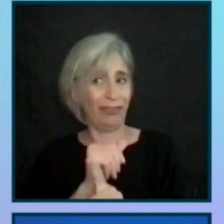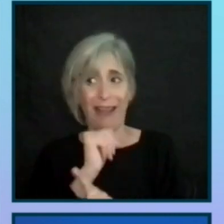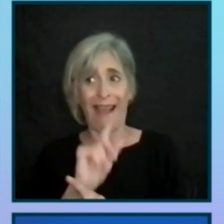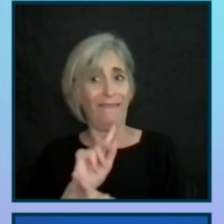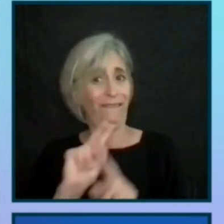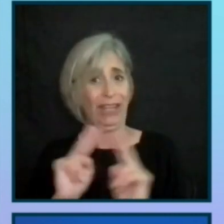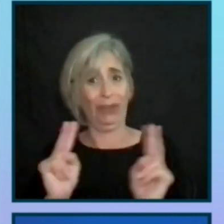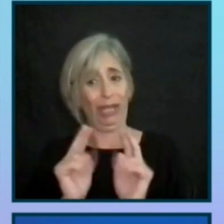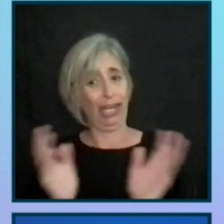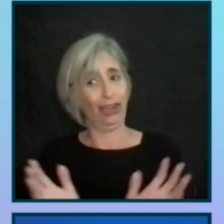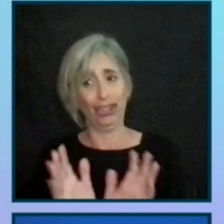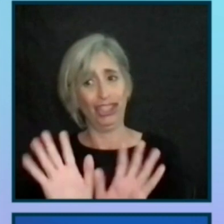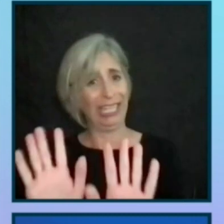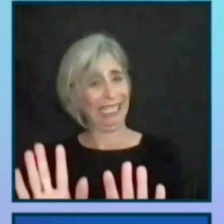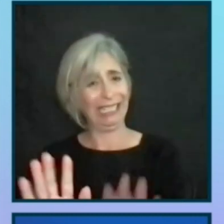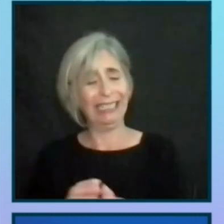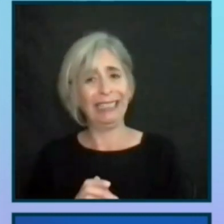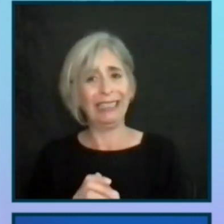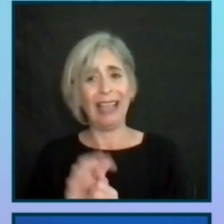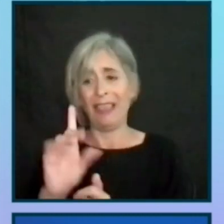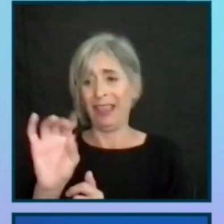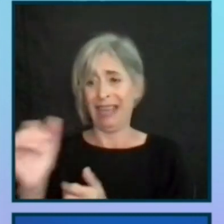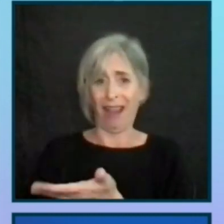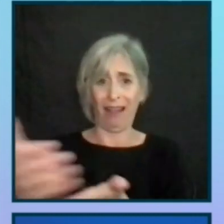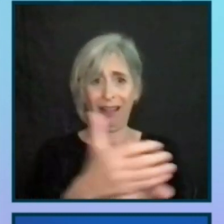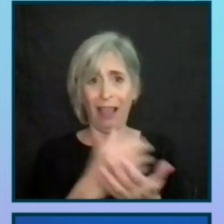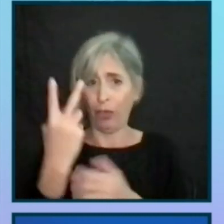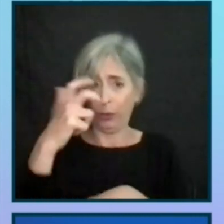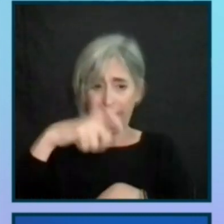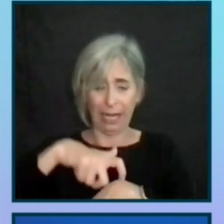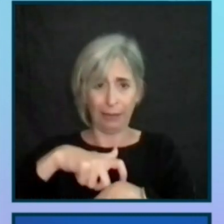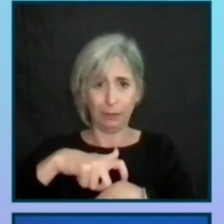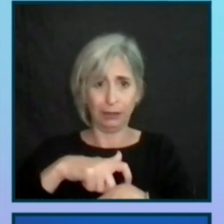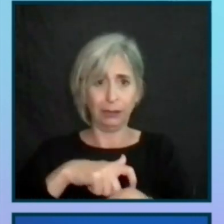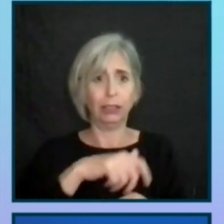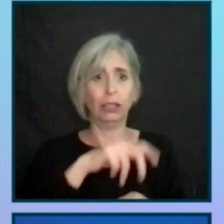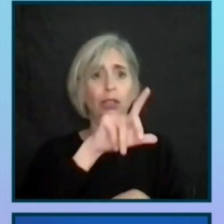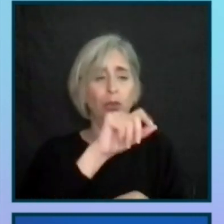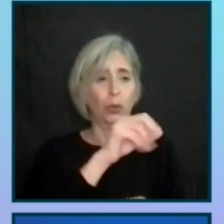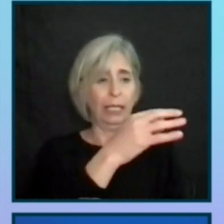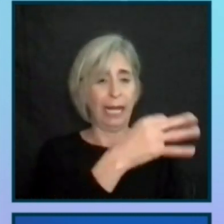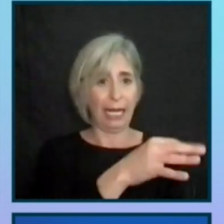The data has been gathered three times, 2019, 2020, and 2021.